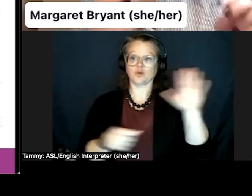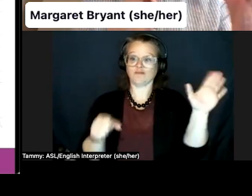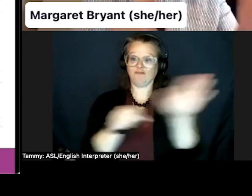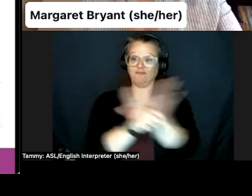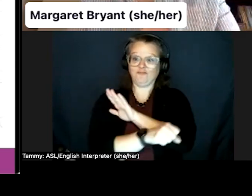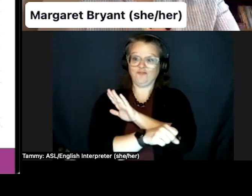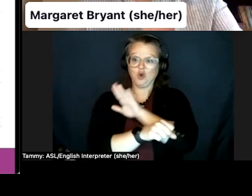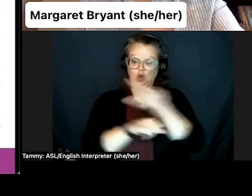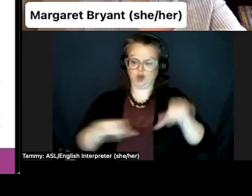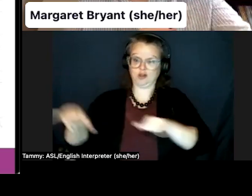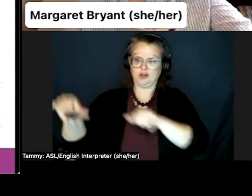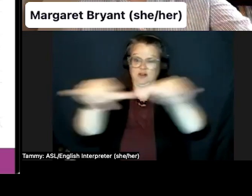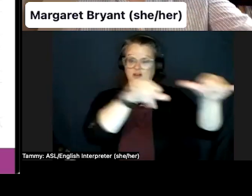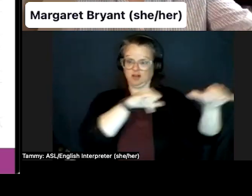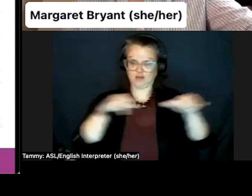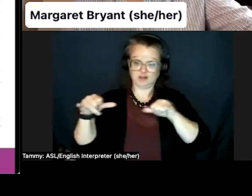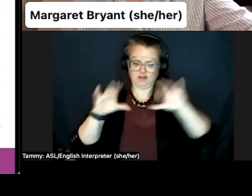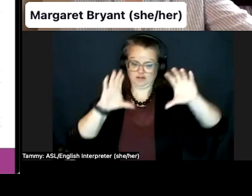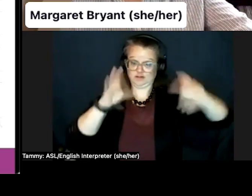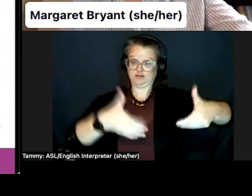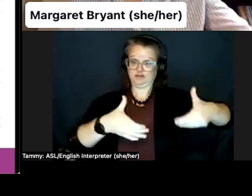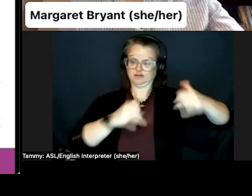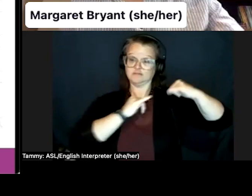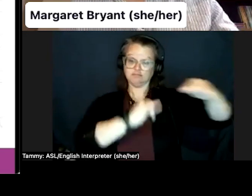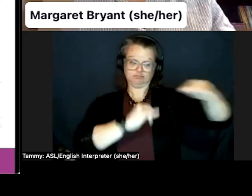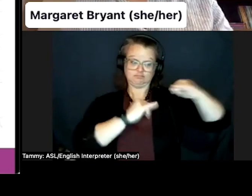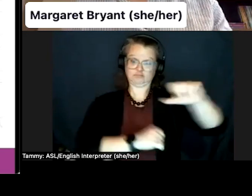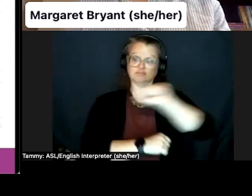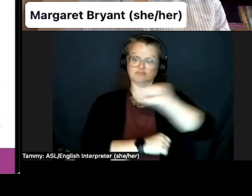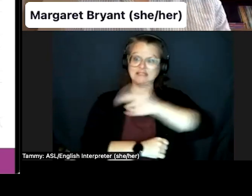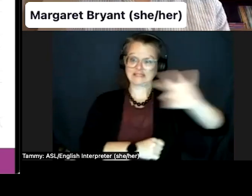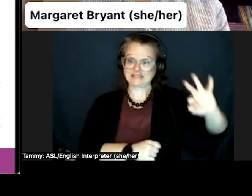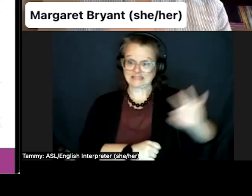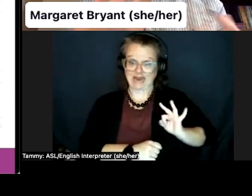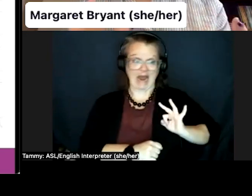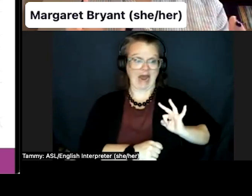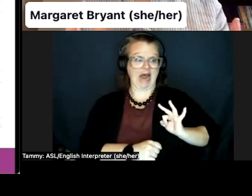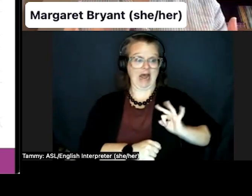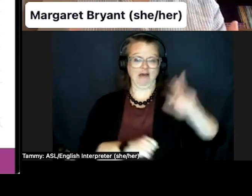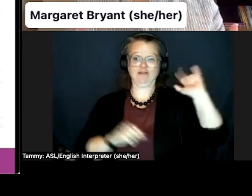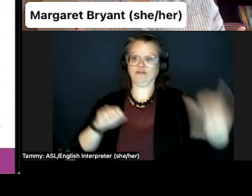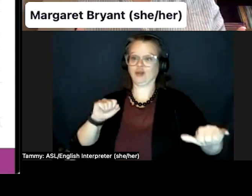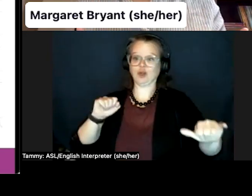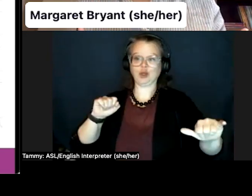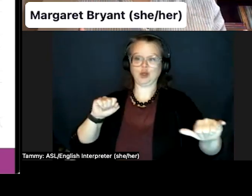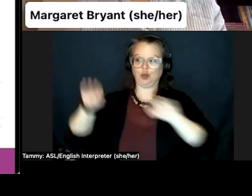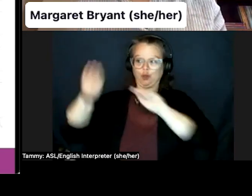calendar, which are blurred on the left, that allows you to see into their calendar. And then